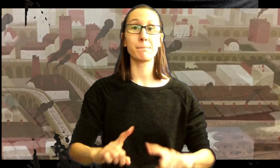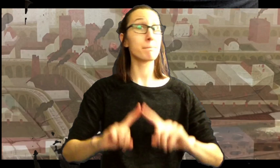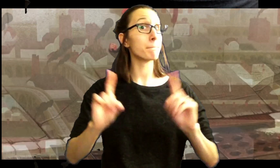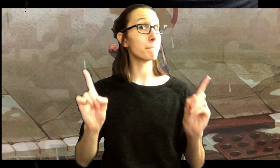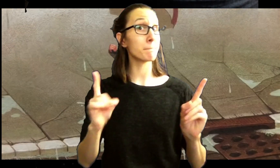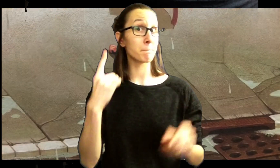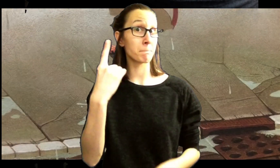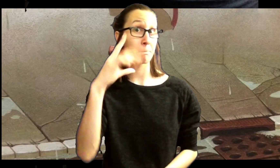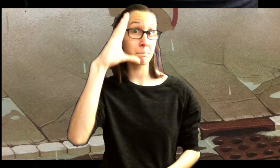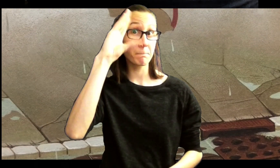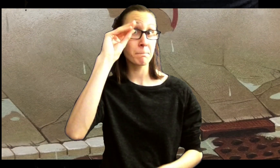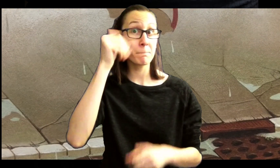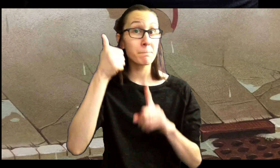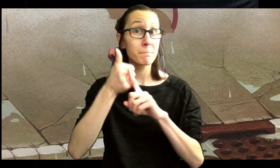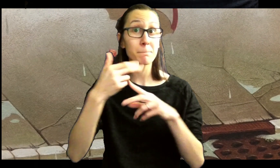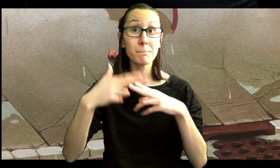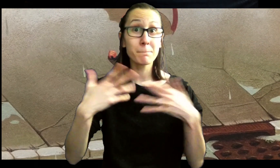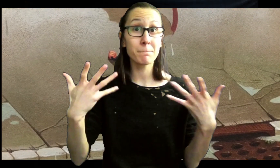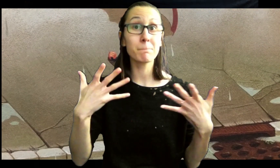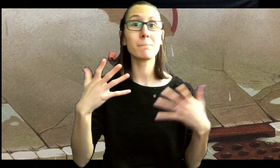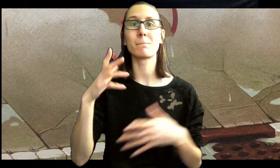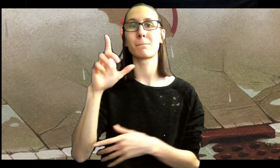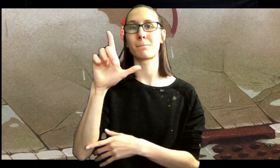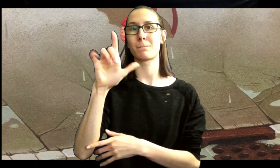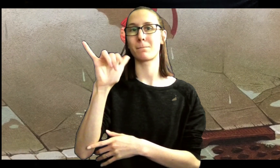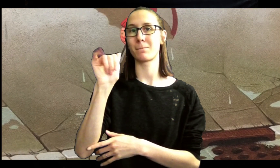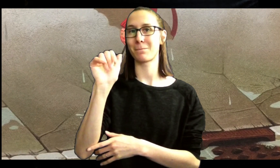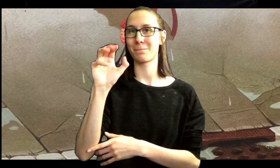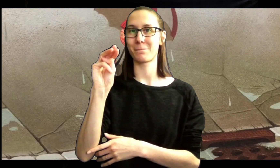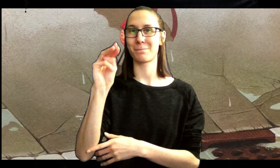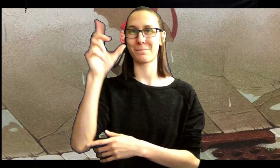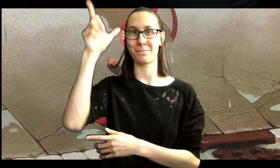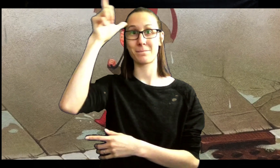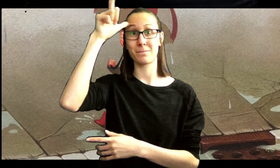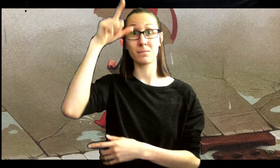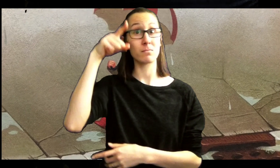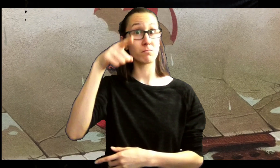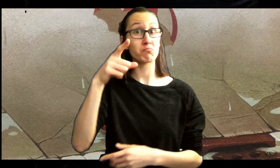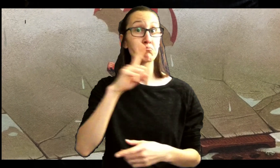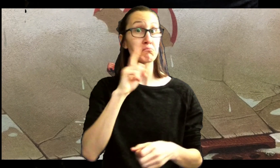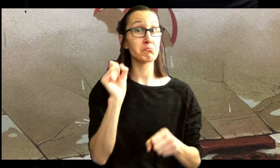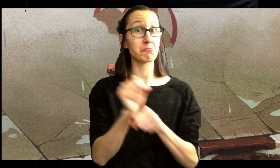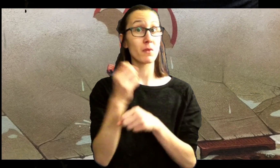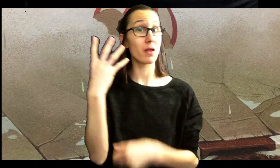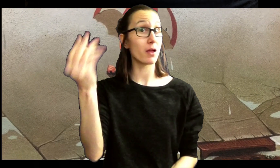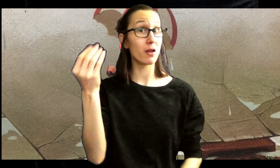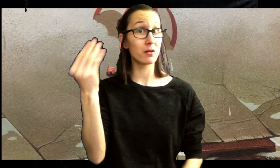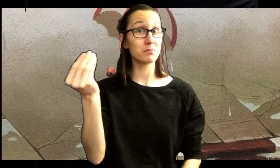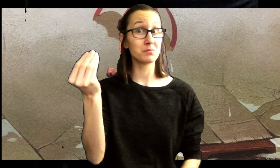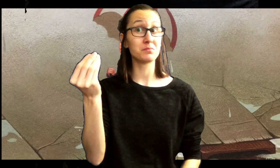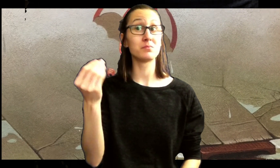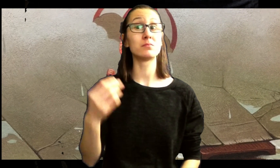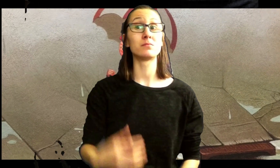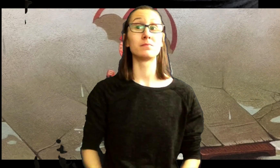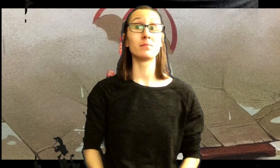However, there was one boy who loved being outside.